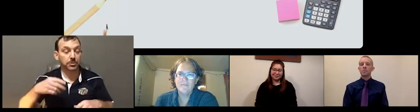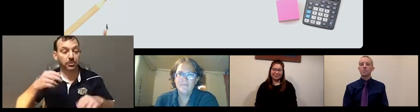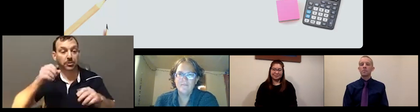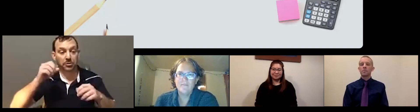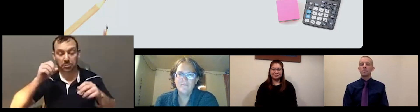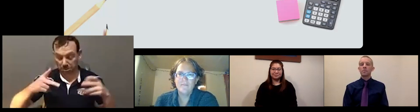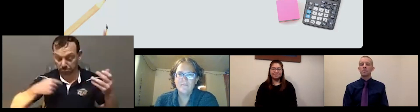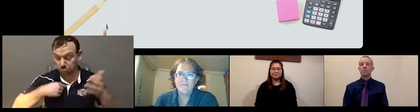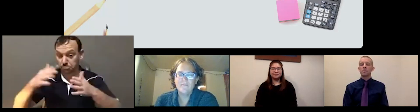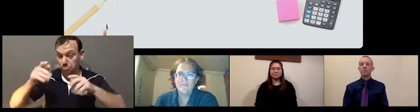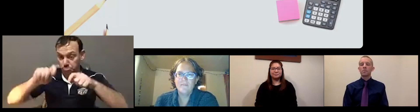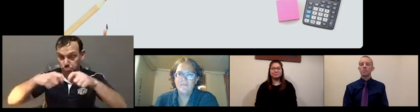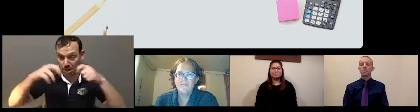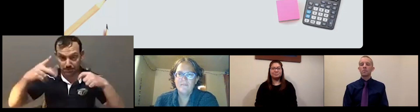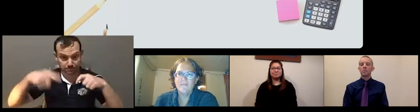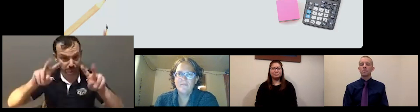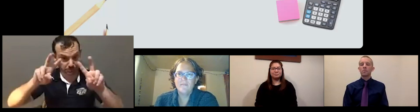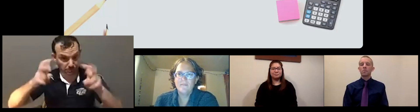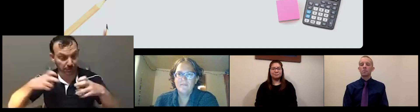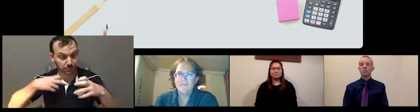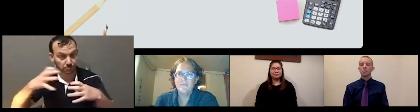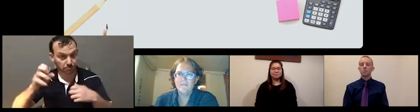Ok, to wrap up this topic, I want to ask you if you want to